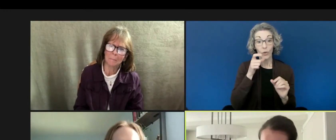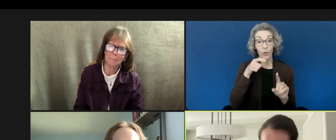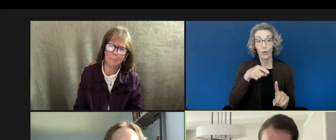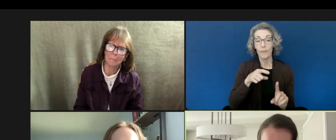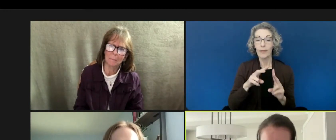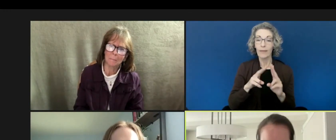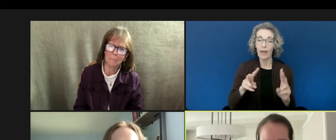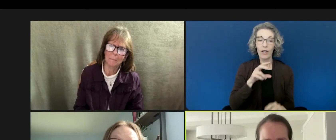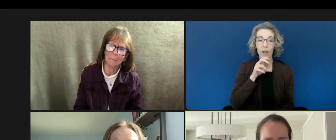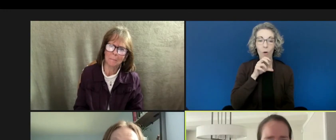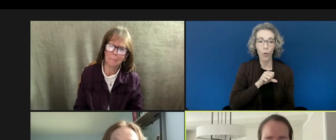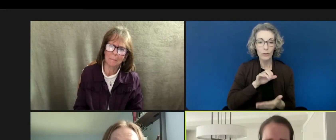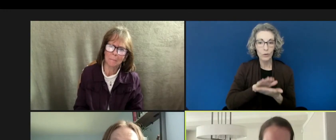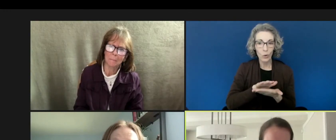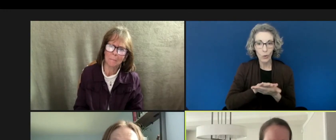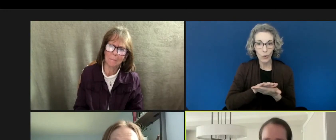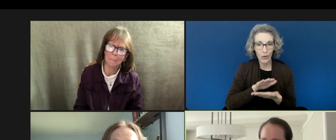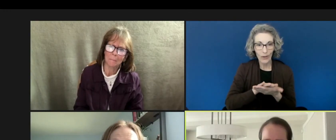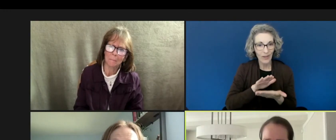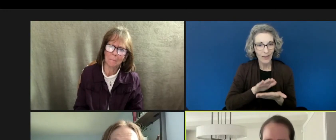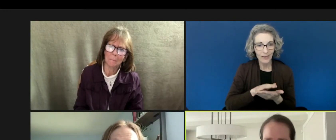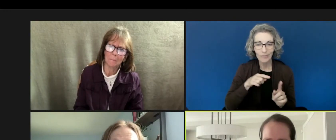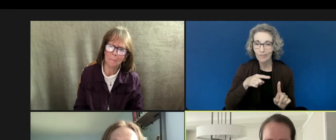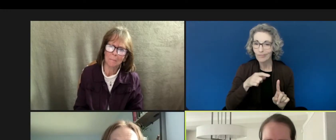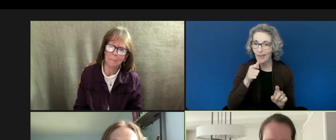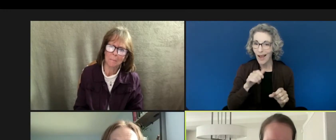doesn't quite understand disability or